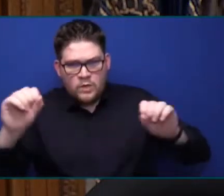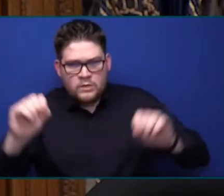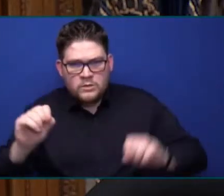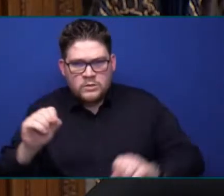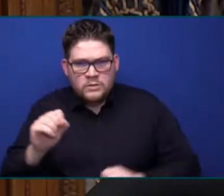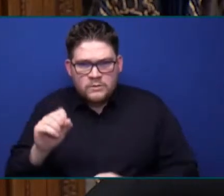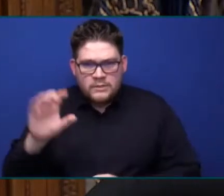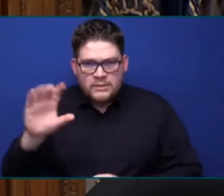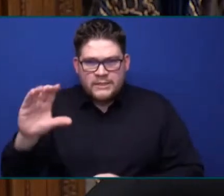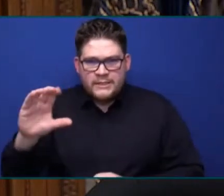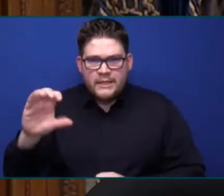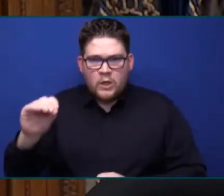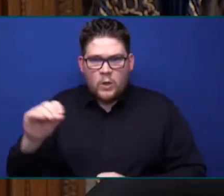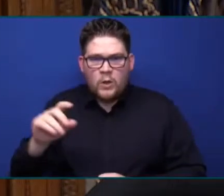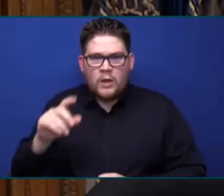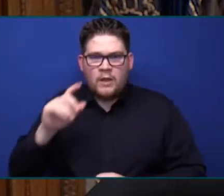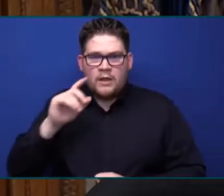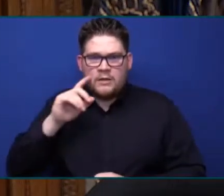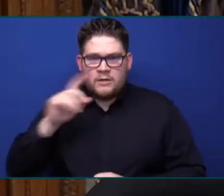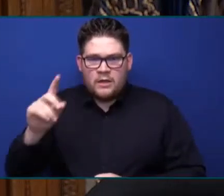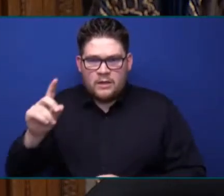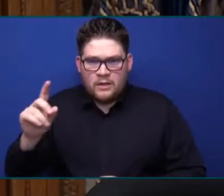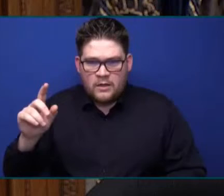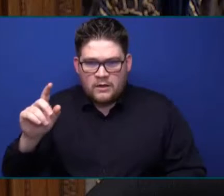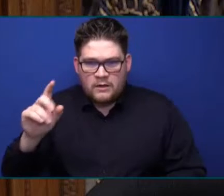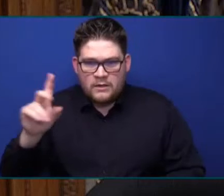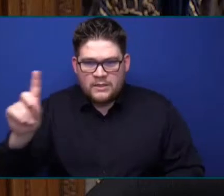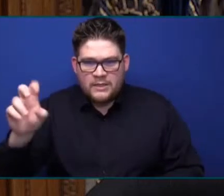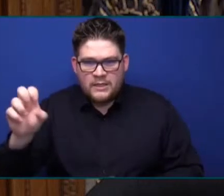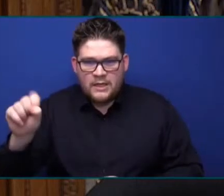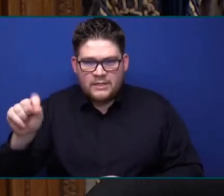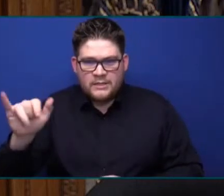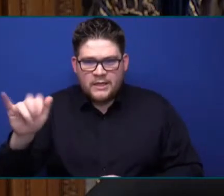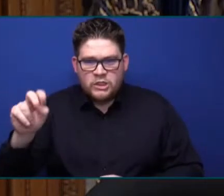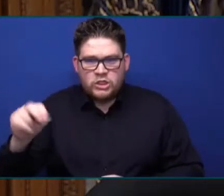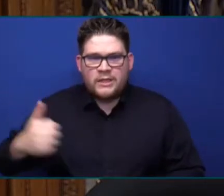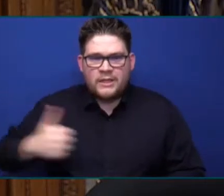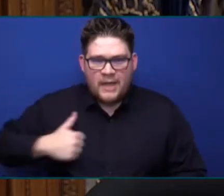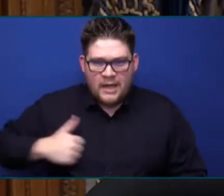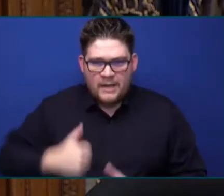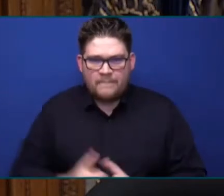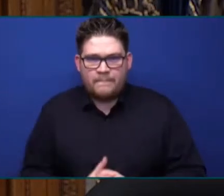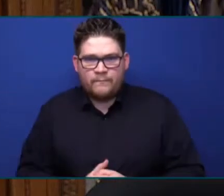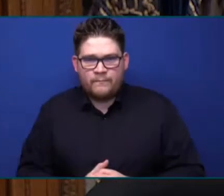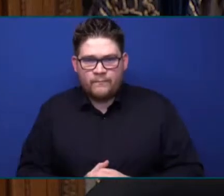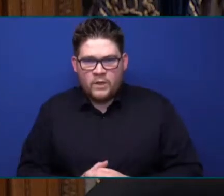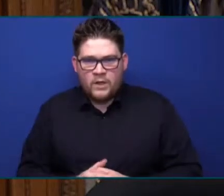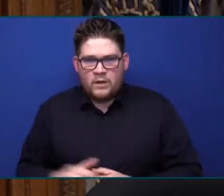COO and cofounder of Fairware; Sam Whittaker, assurance market leader west, Ernst and Young;